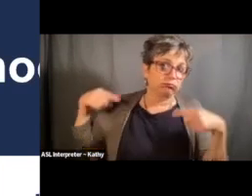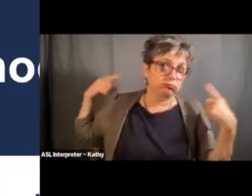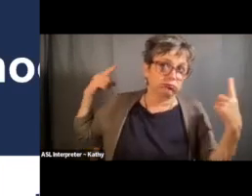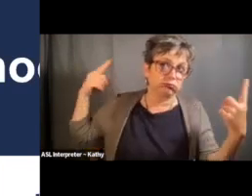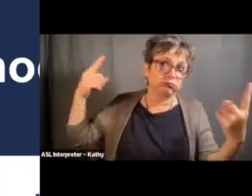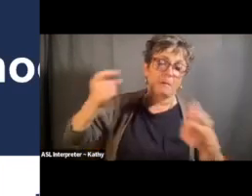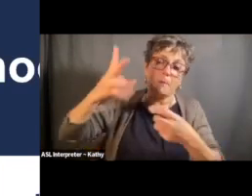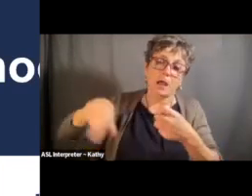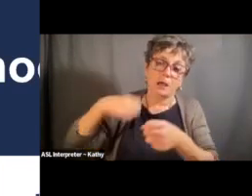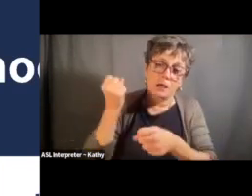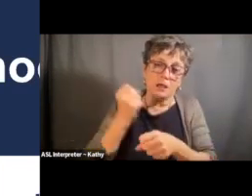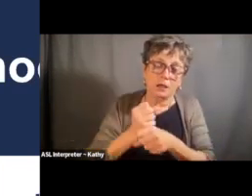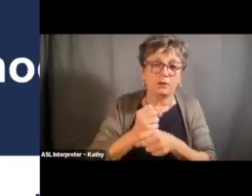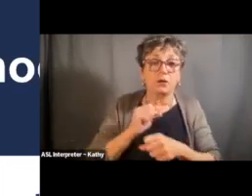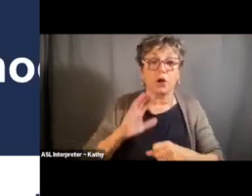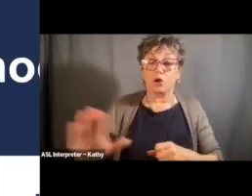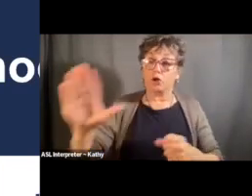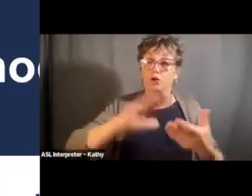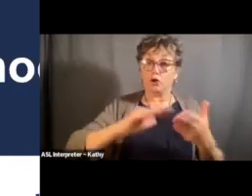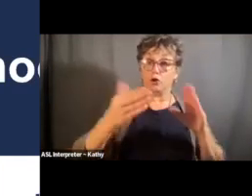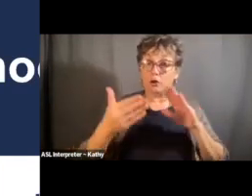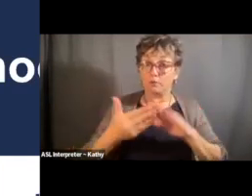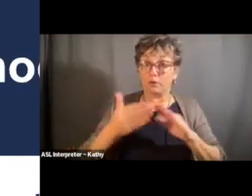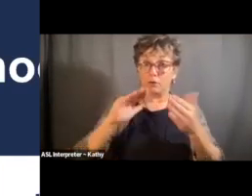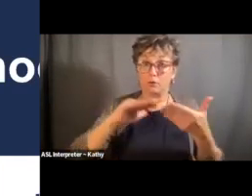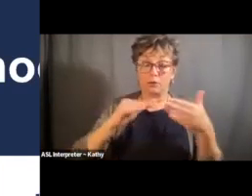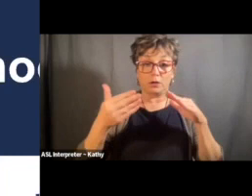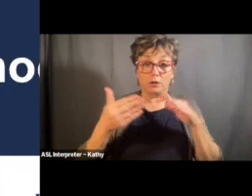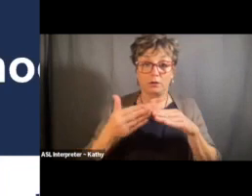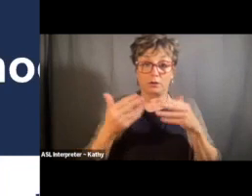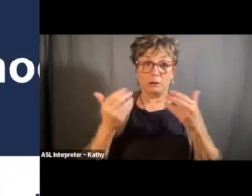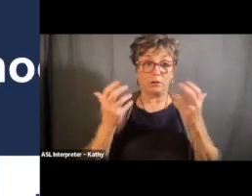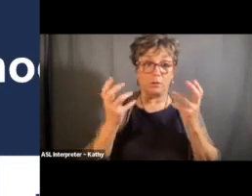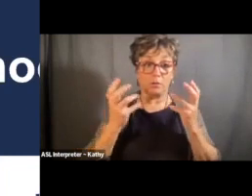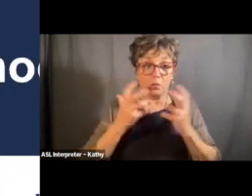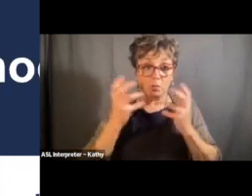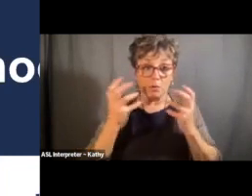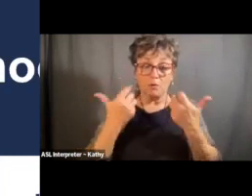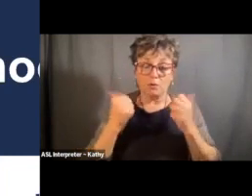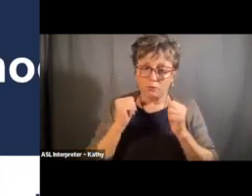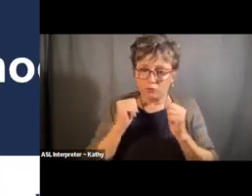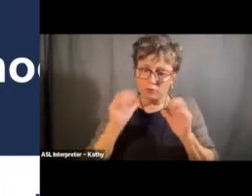um, stone unturned in terms of looking at the various options for data collection